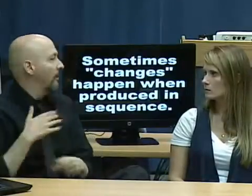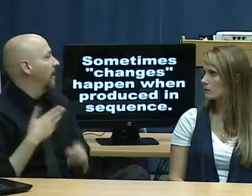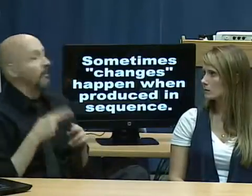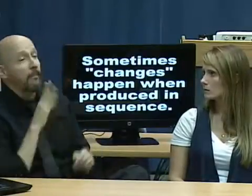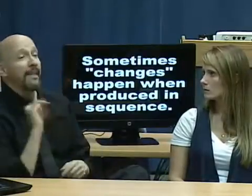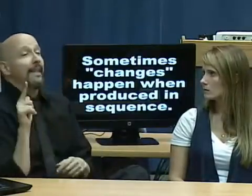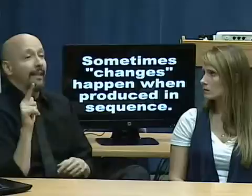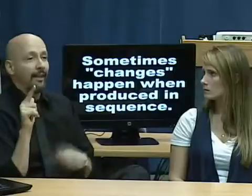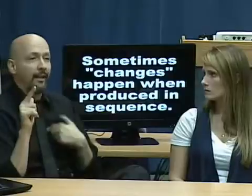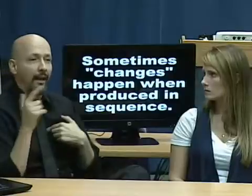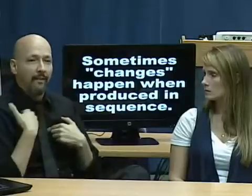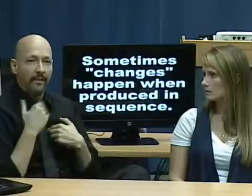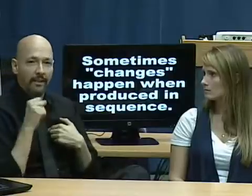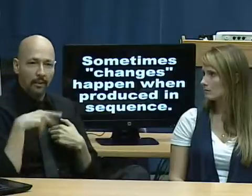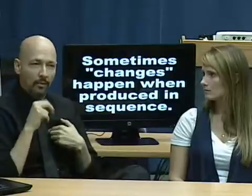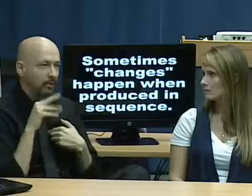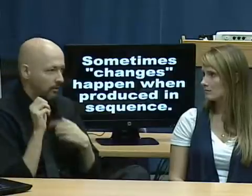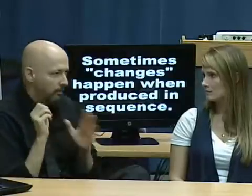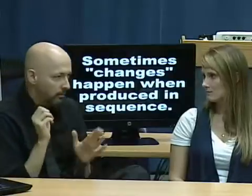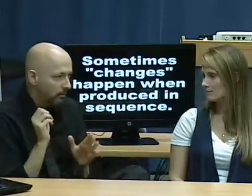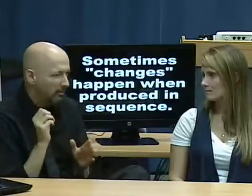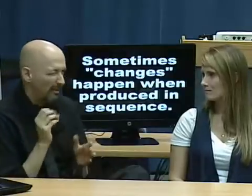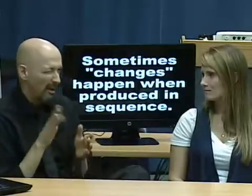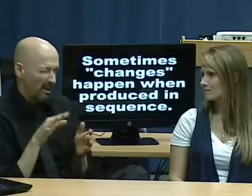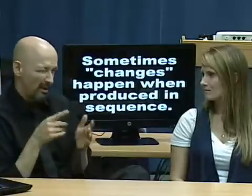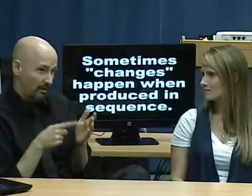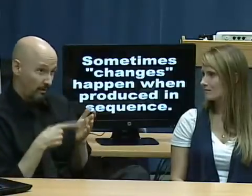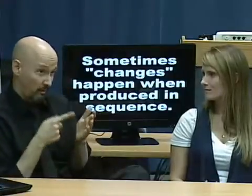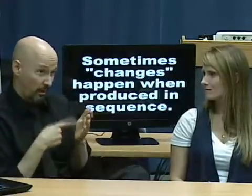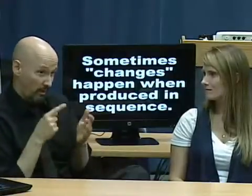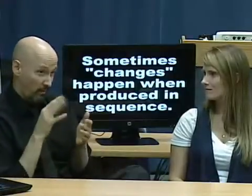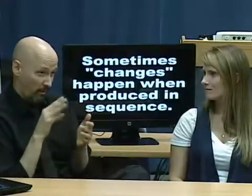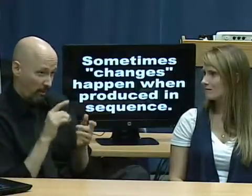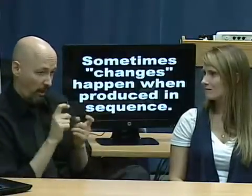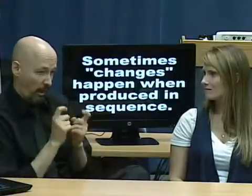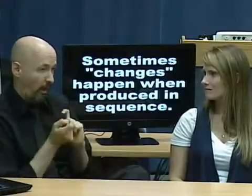"My name is B-I-L-L." It has a SEQUENCE. Sometimes, the fingerspelling is changed.